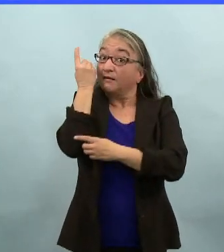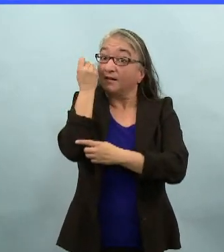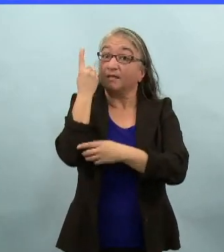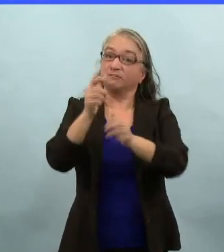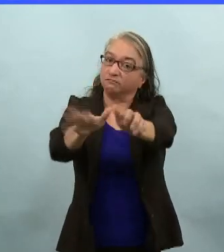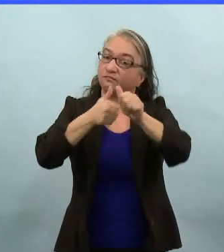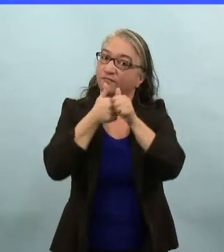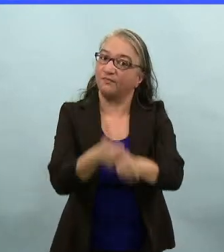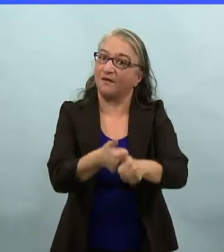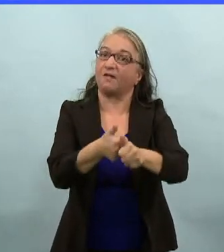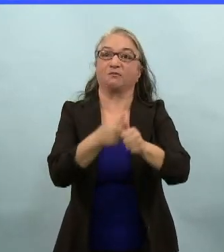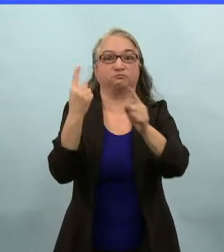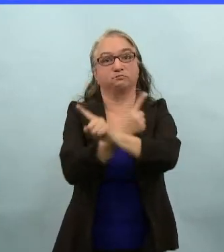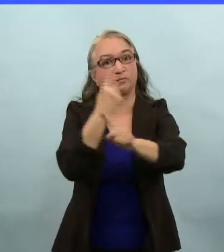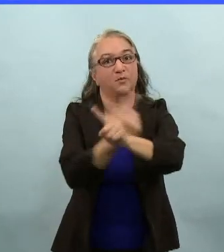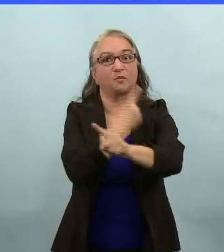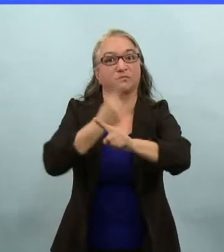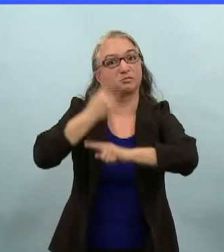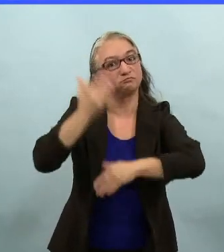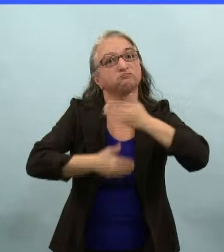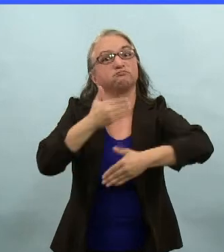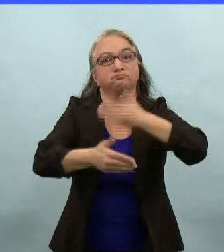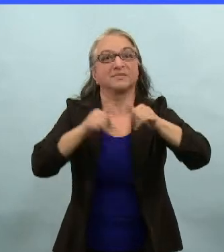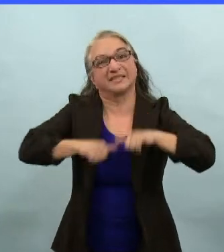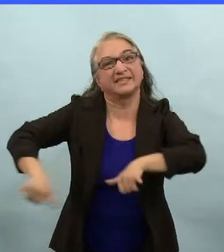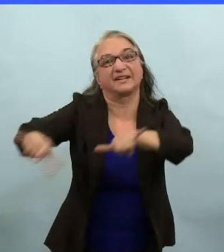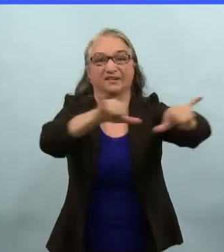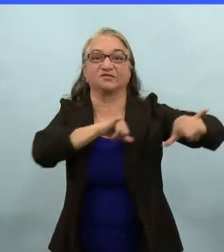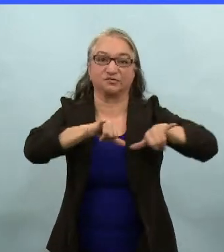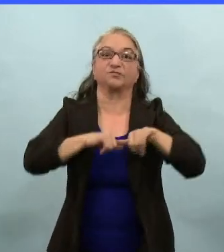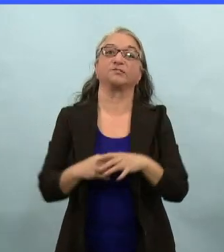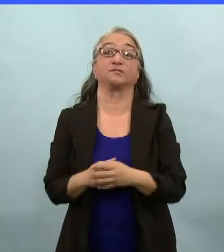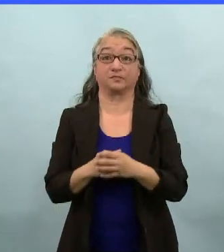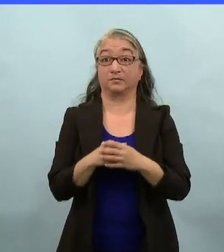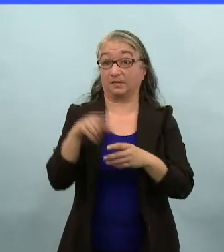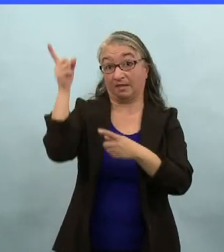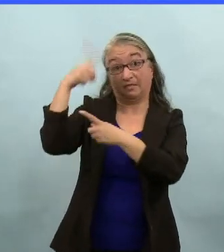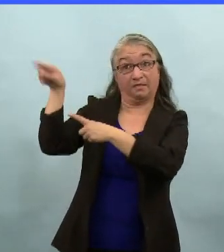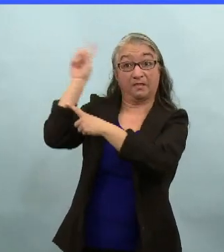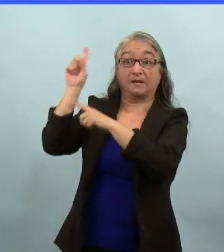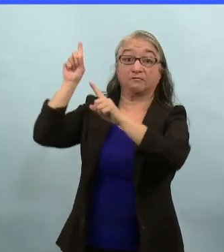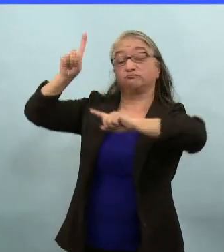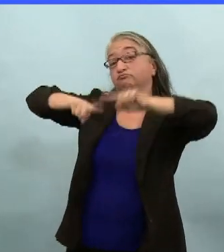these individuals come from a variety of training background which is why we need to work together